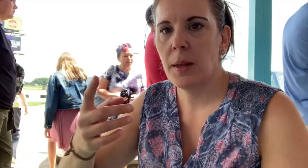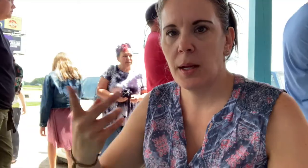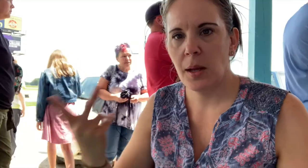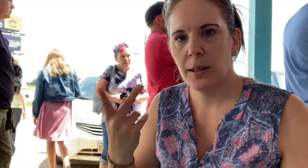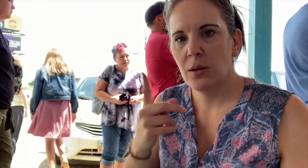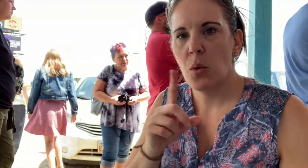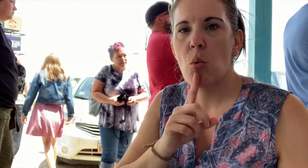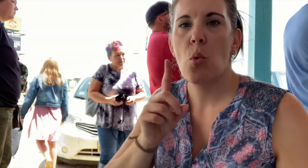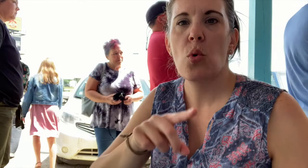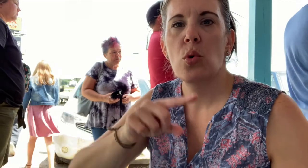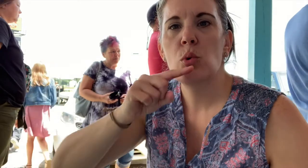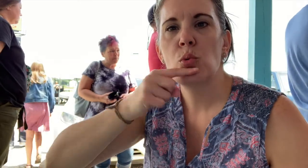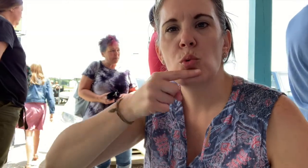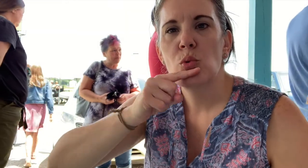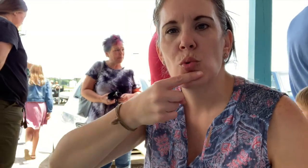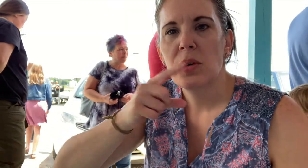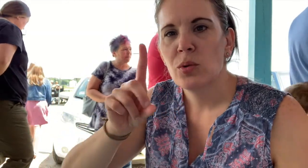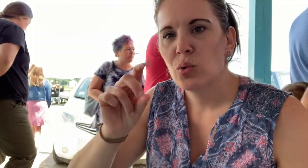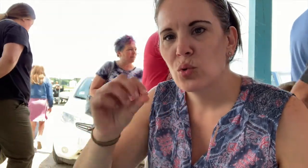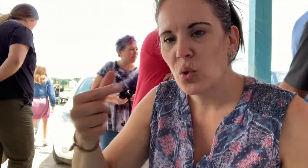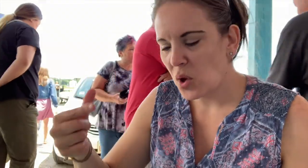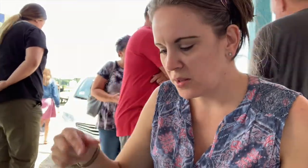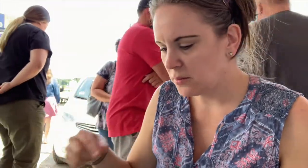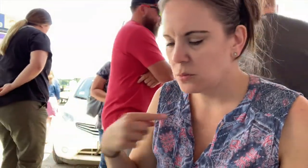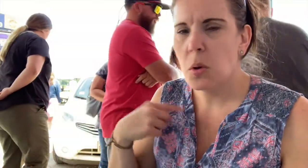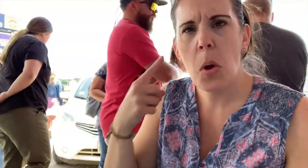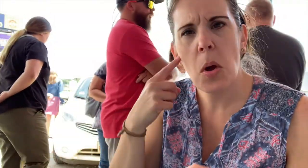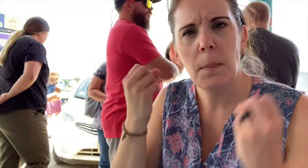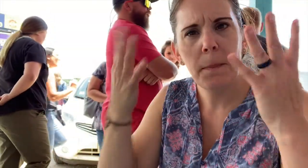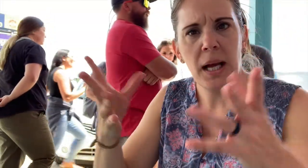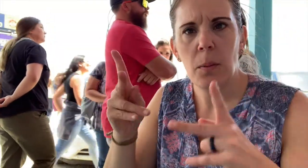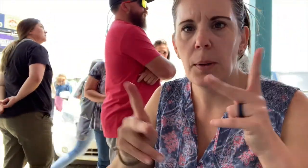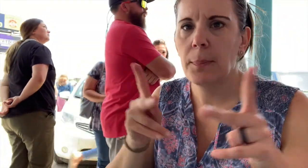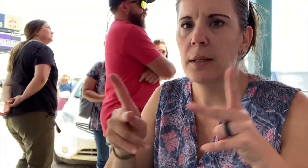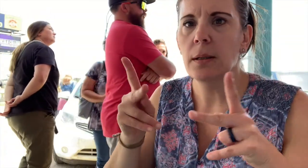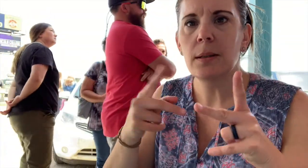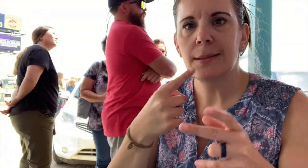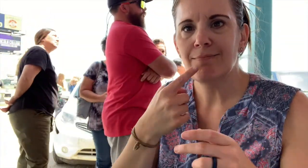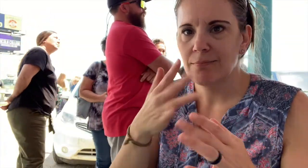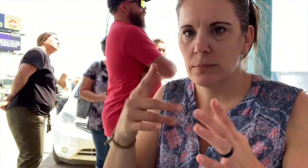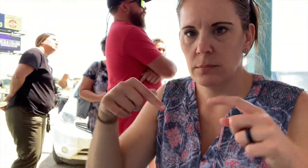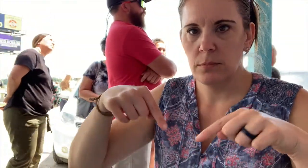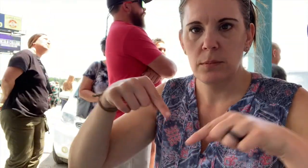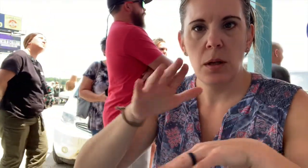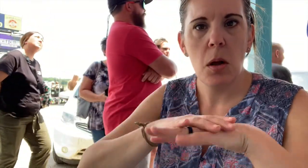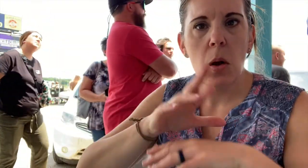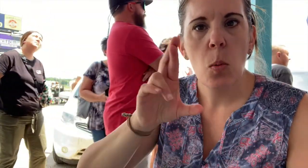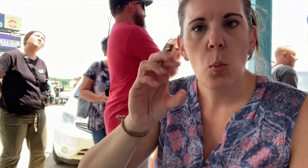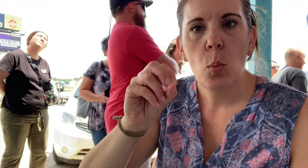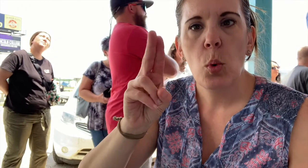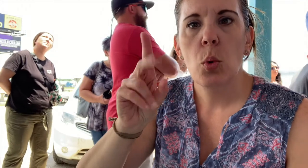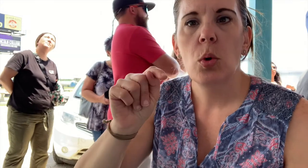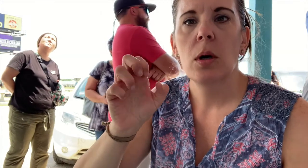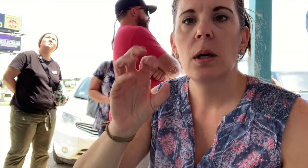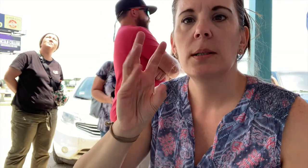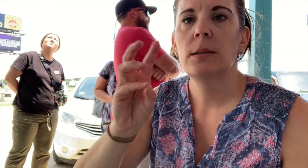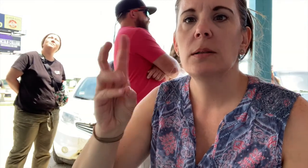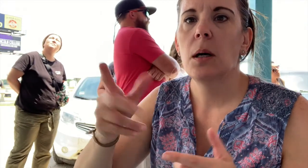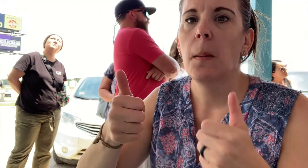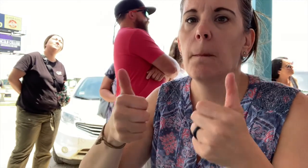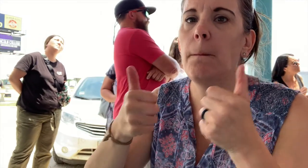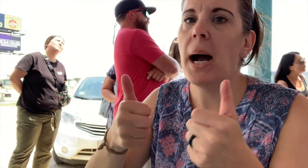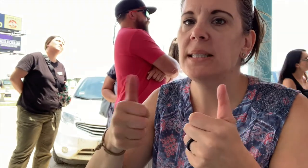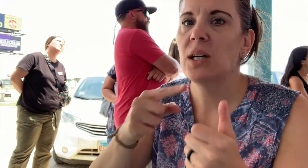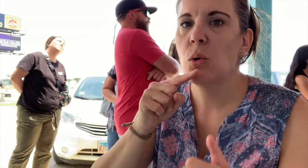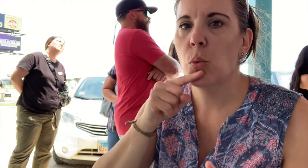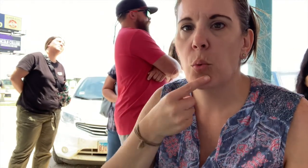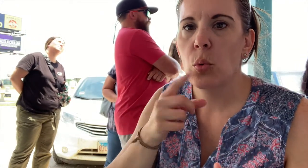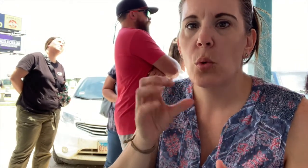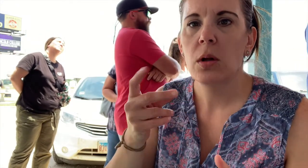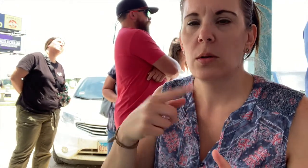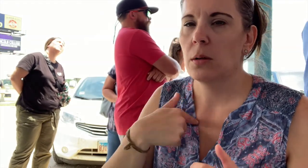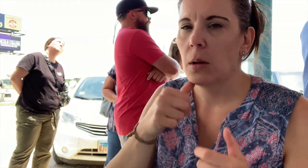We ordered corndog as I have heard many people said on Route 66 has best corndogs